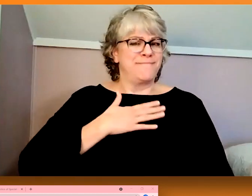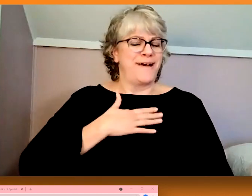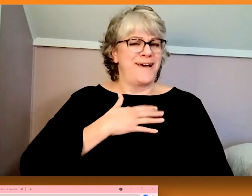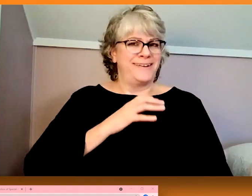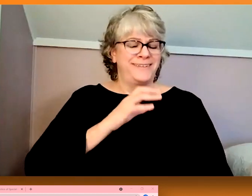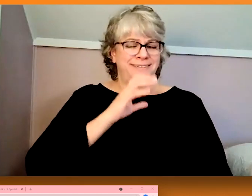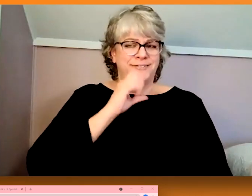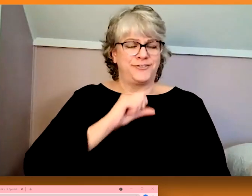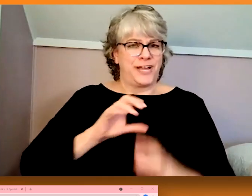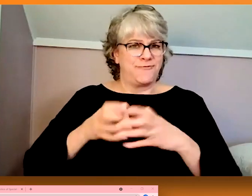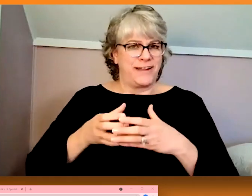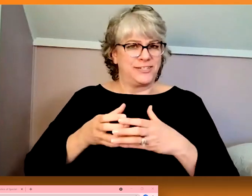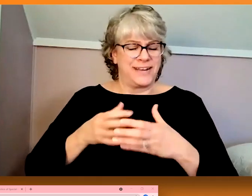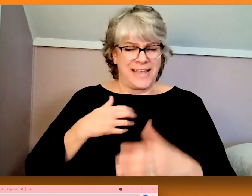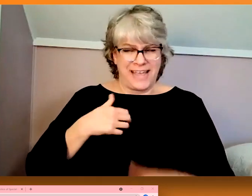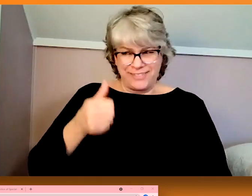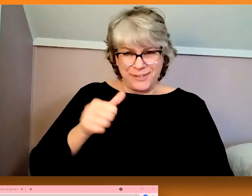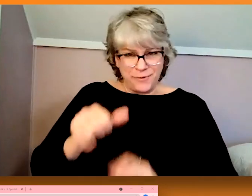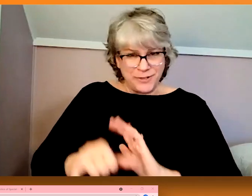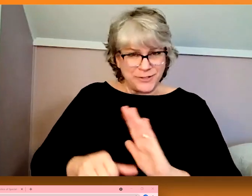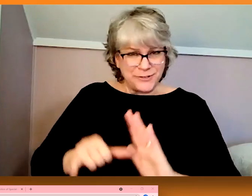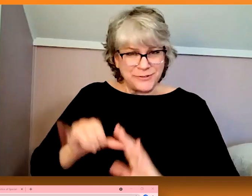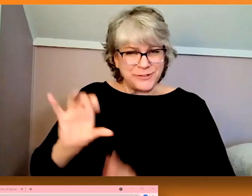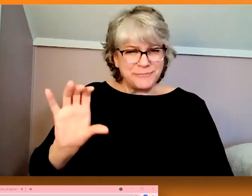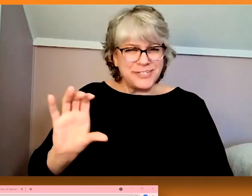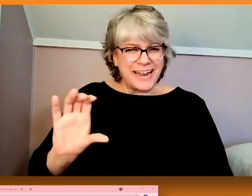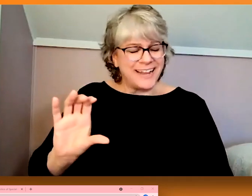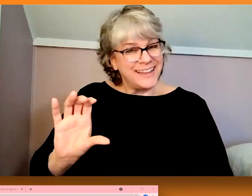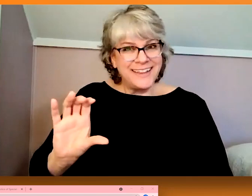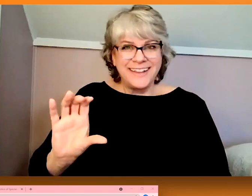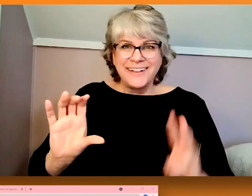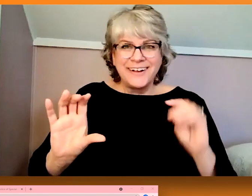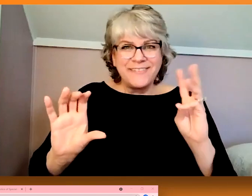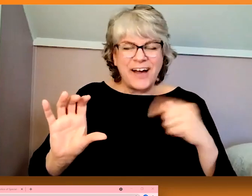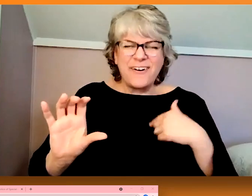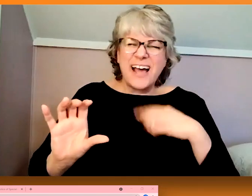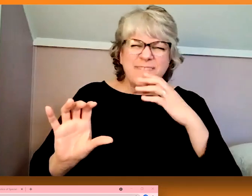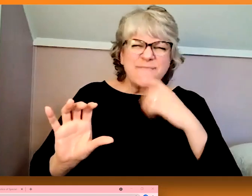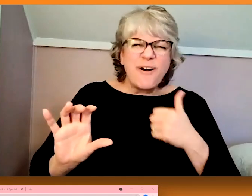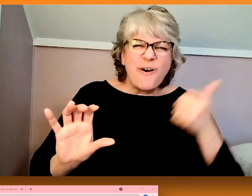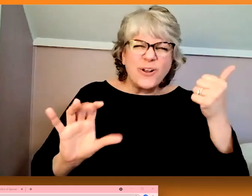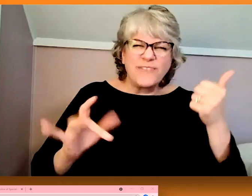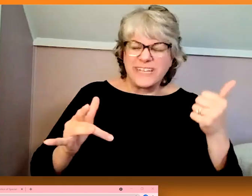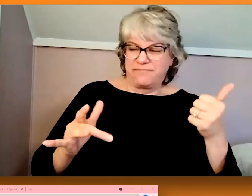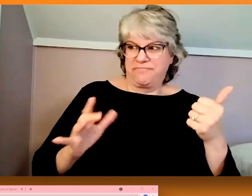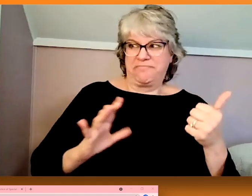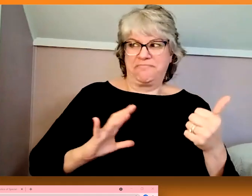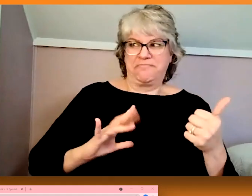I can't believe it has its own YouTube channel. I'm a little bit older, So all the--you know, using all the social media